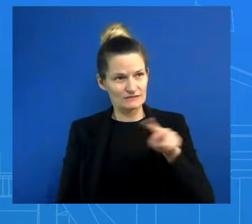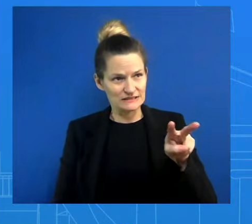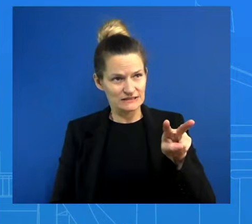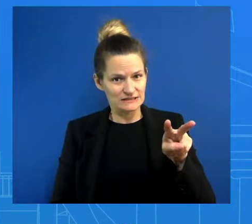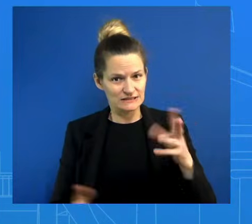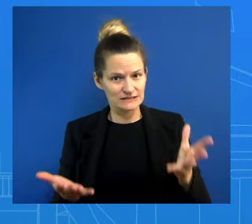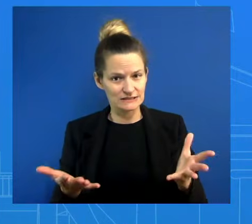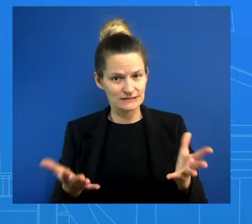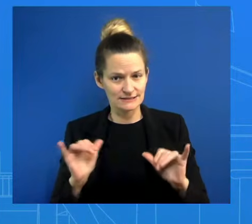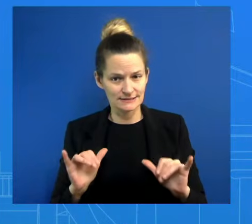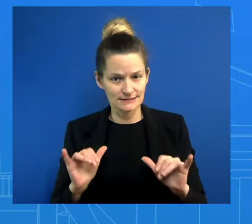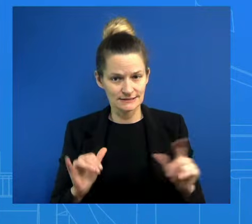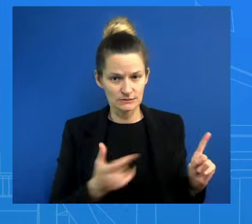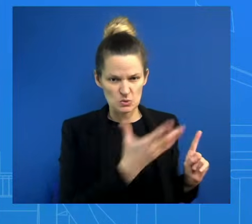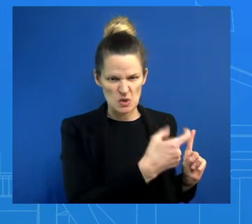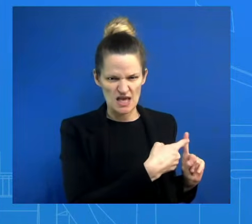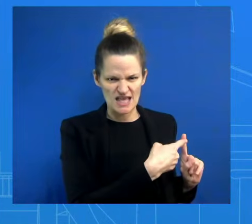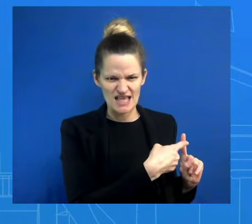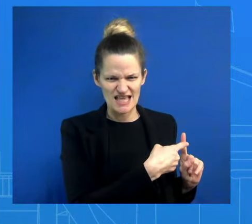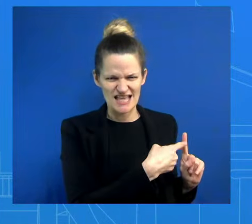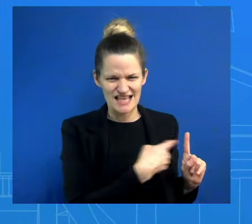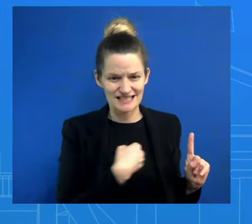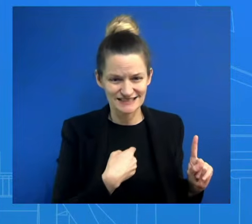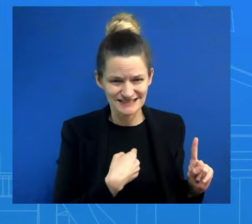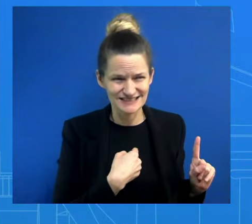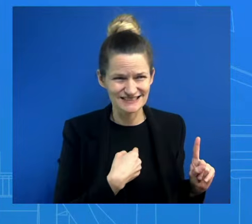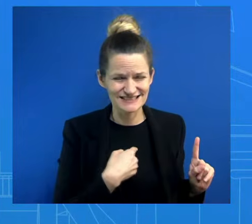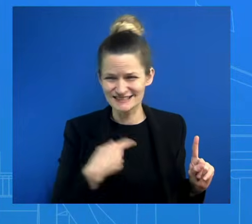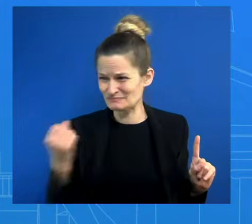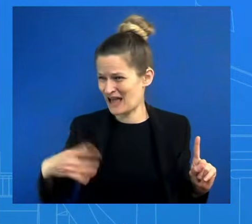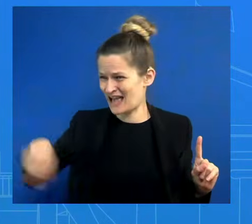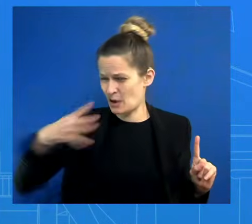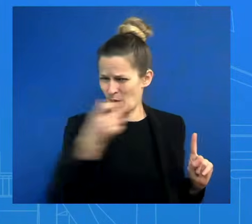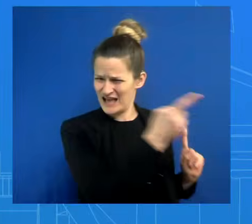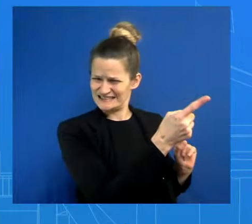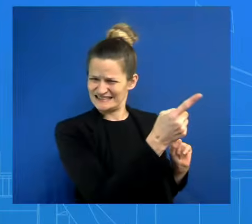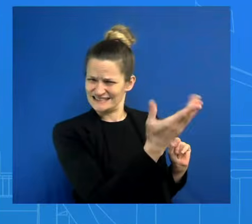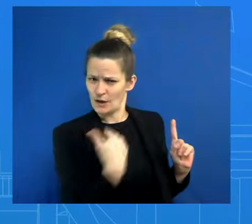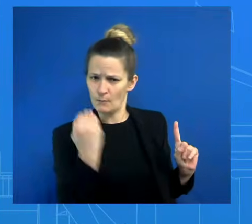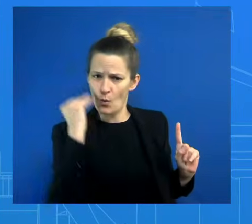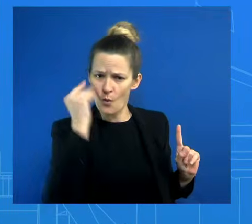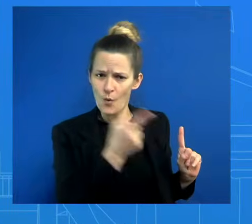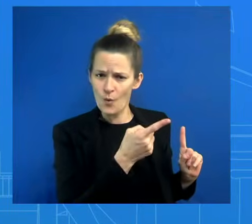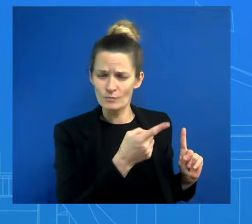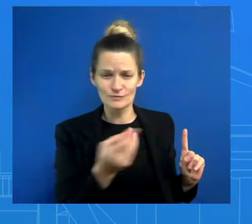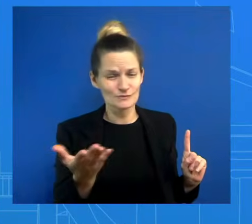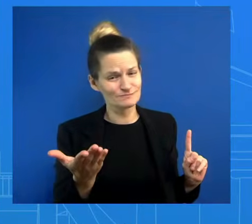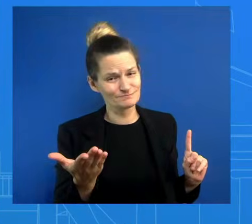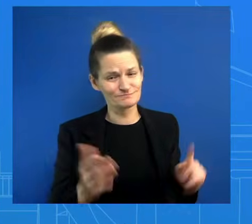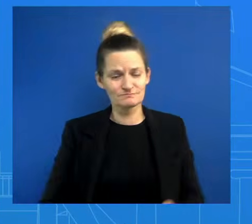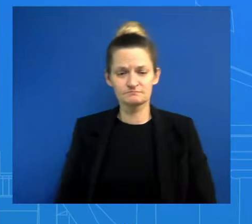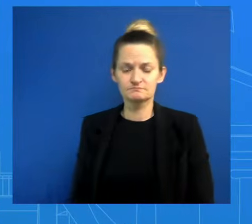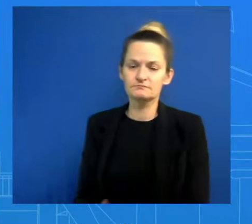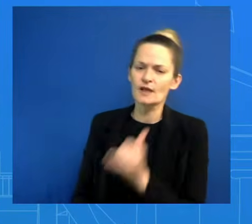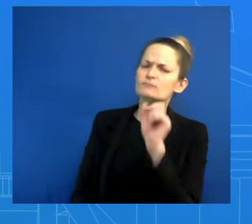Go ahead. The Press: I understand you're not -- Ms. Jean-Pierre: Oh, I'm sorry. Go ahead. I was going to -- Go ahead. Okay. The Press: I understand you're not going to detail private conversations, but just to be clear: